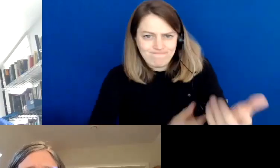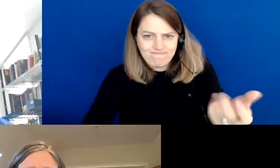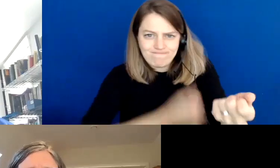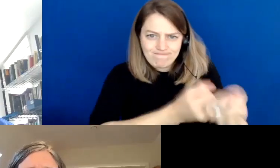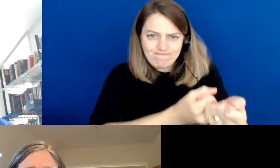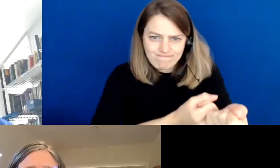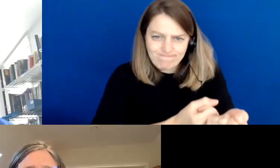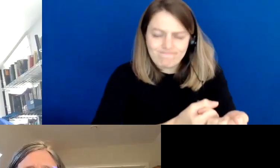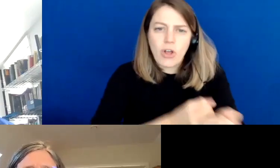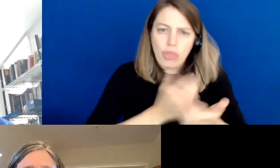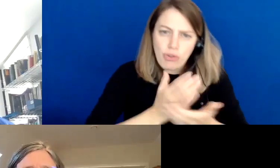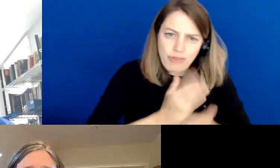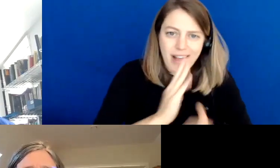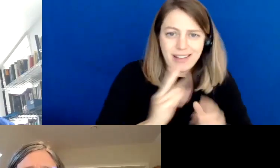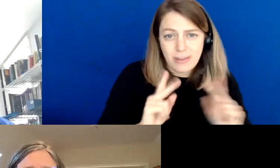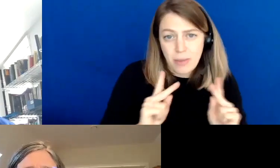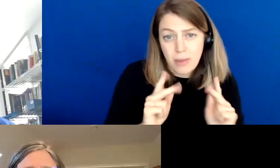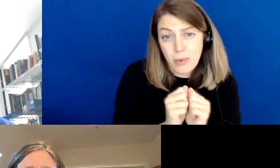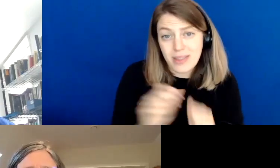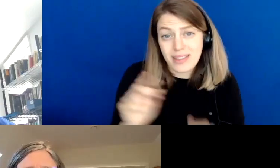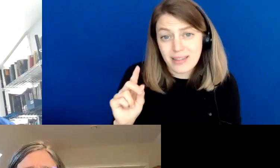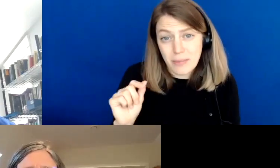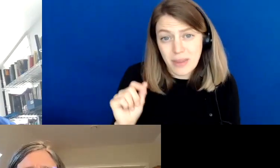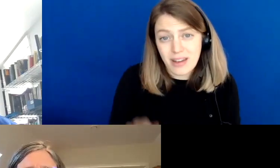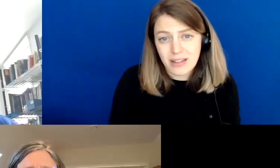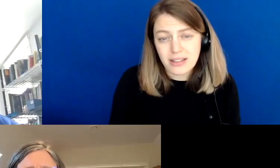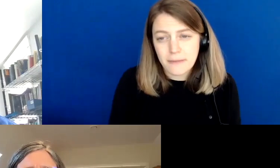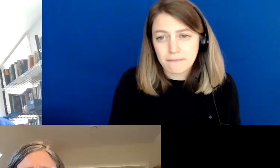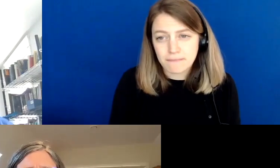I want to preface